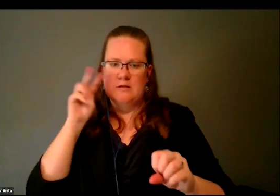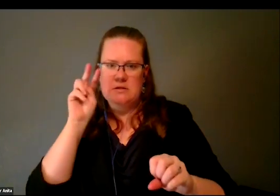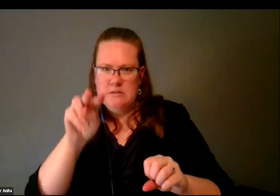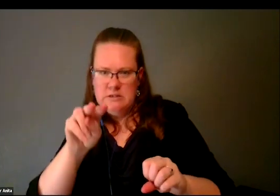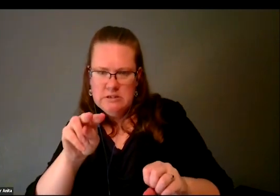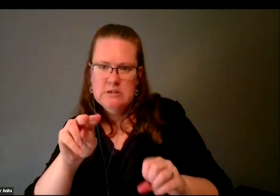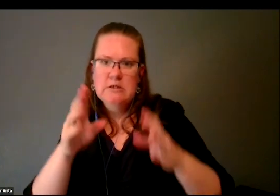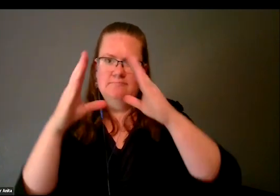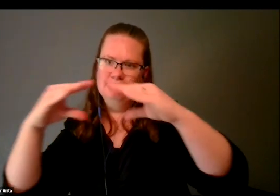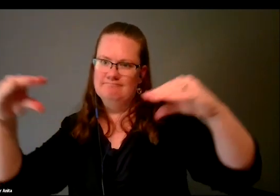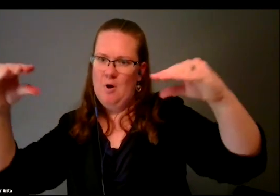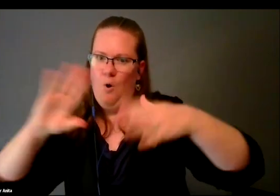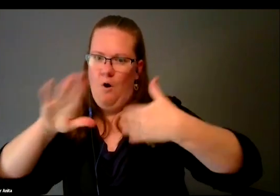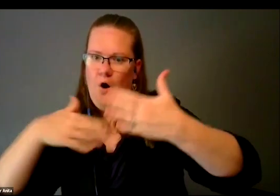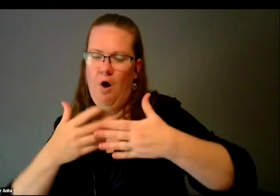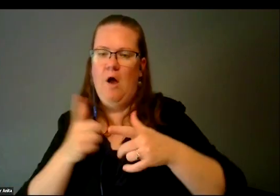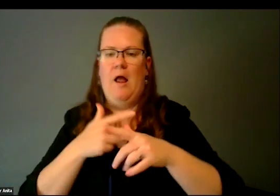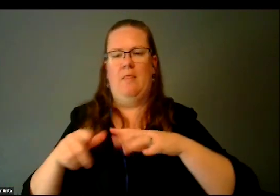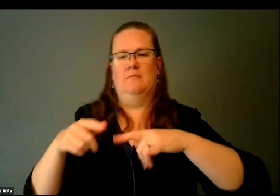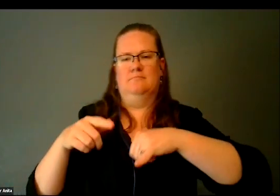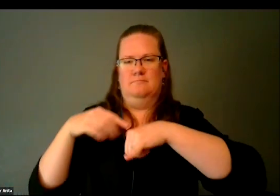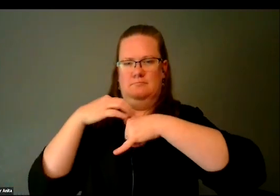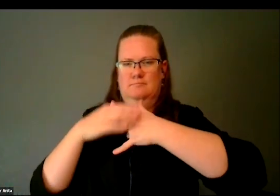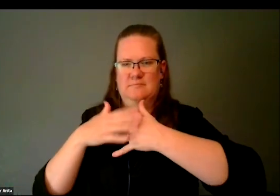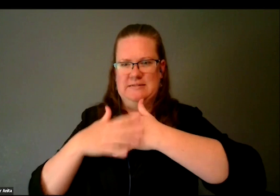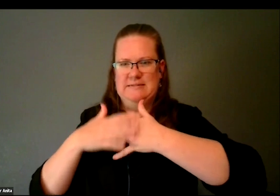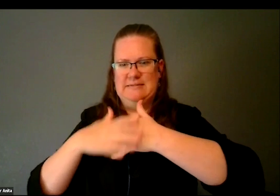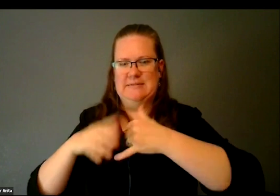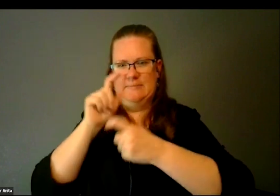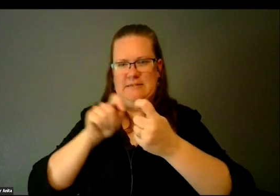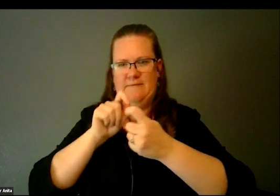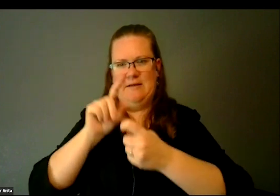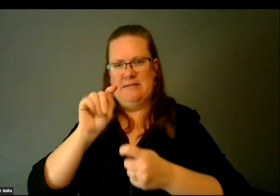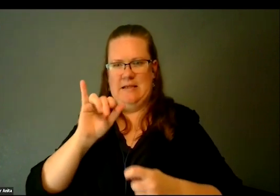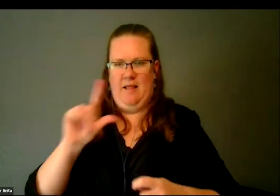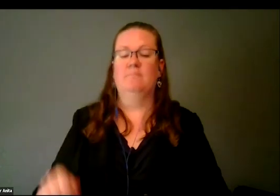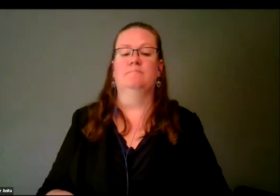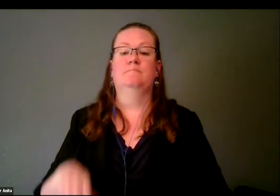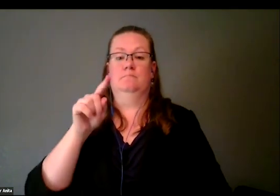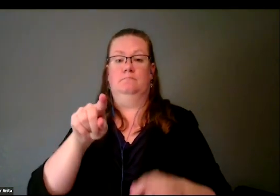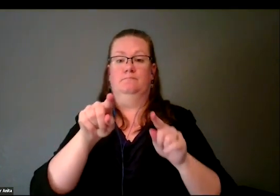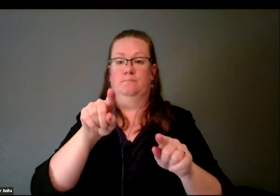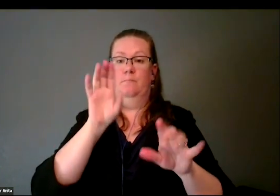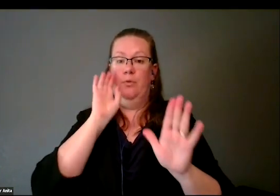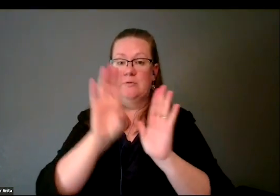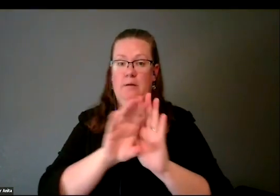the end of its tail. These images that are on screen would have been embossed